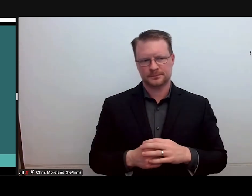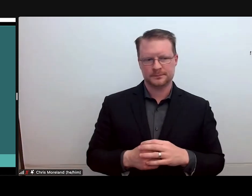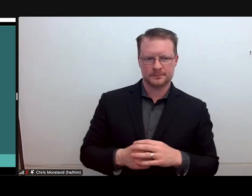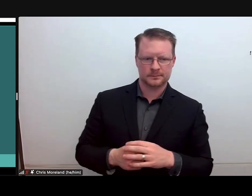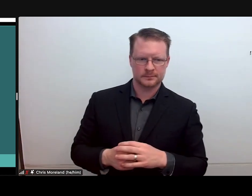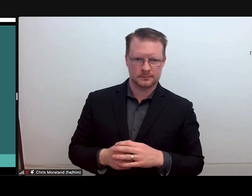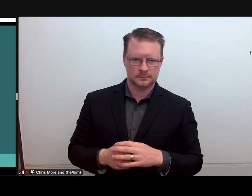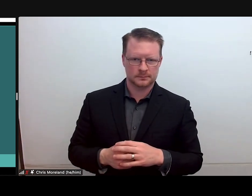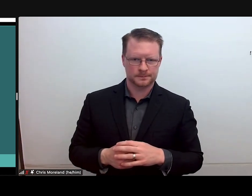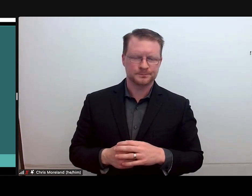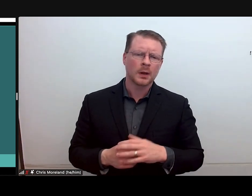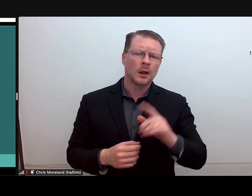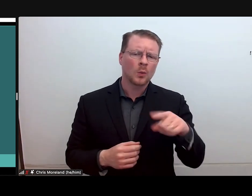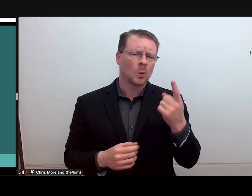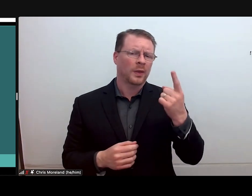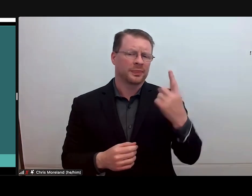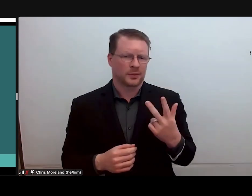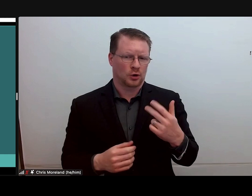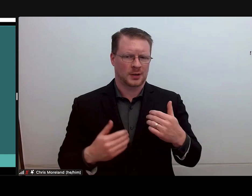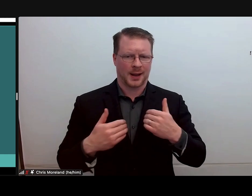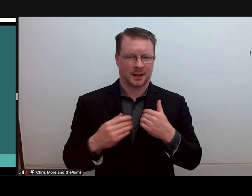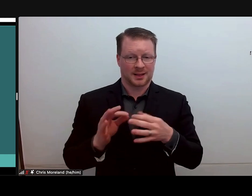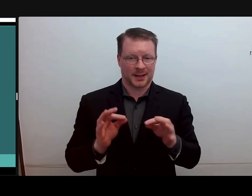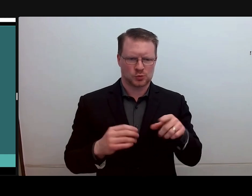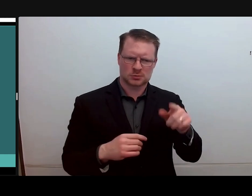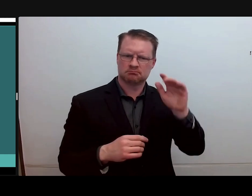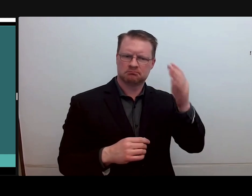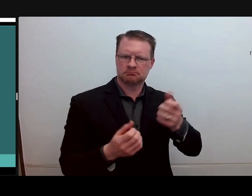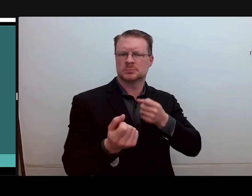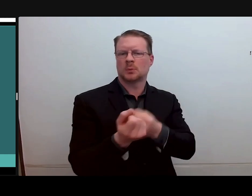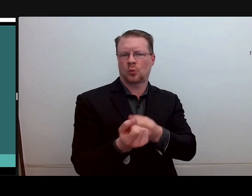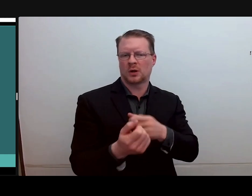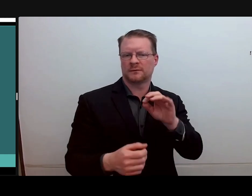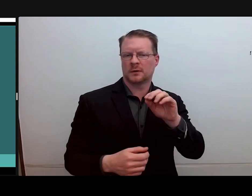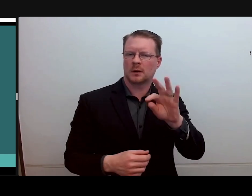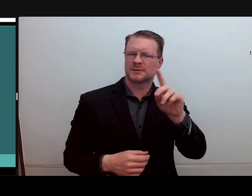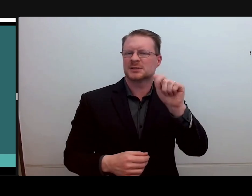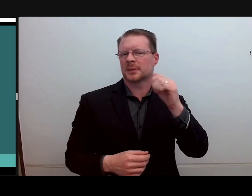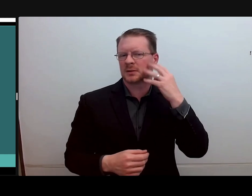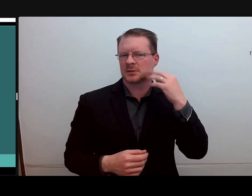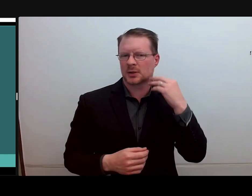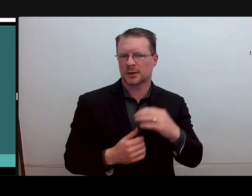then we can't see their policies and requirements. One third had language that seemed supportive